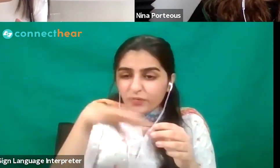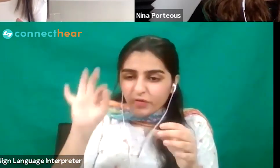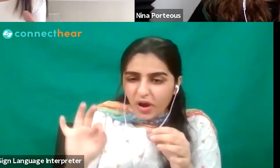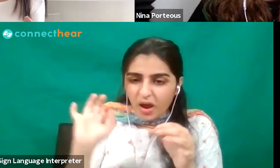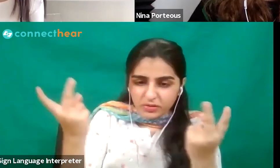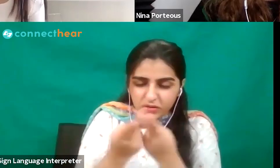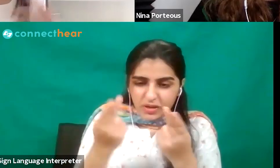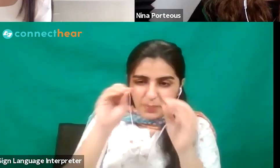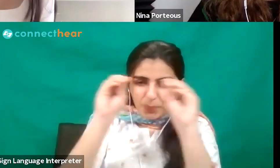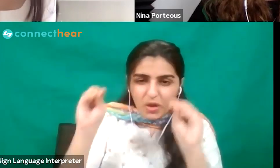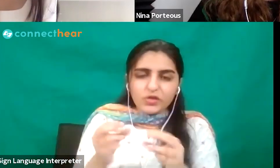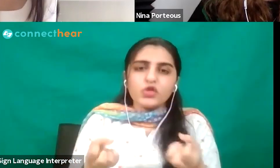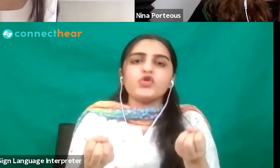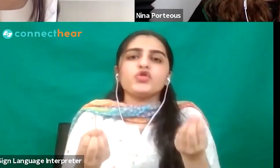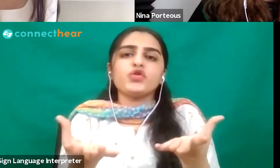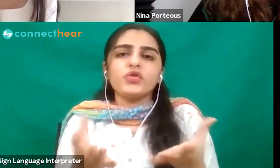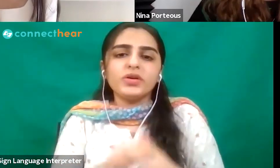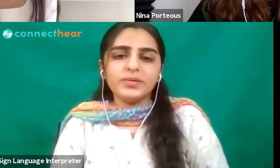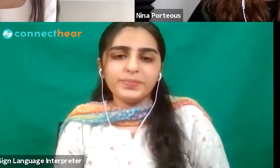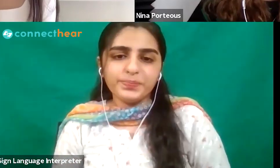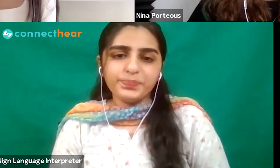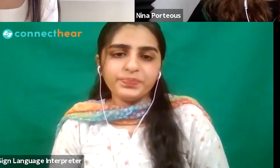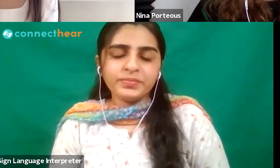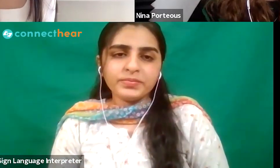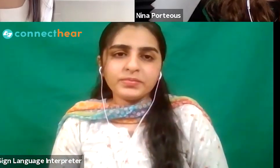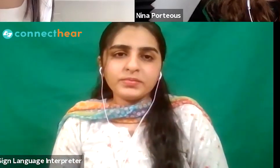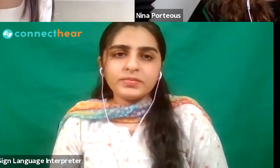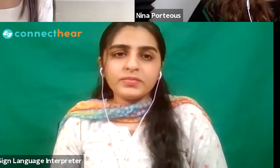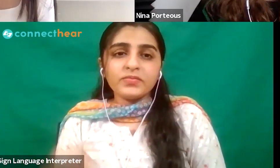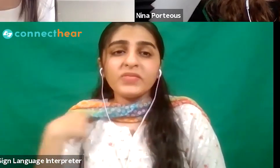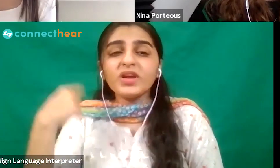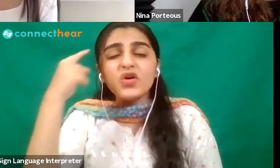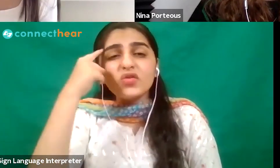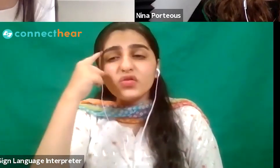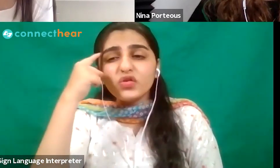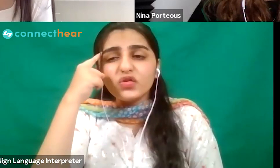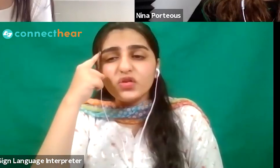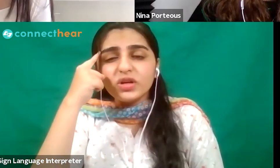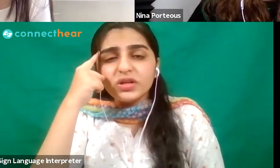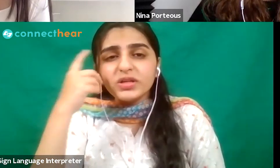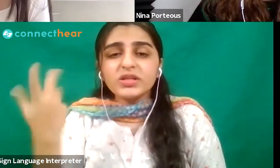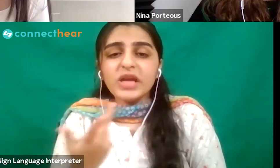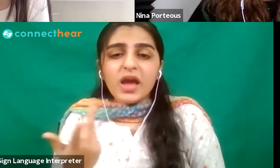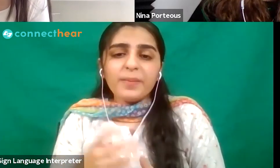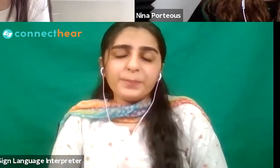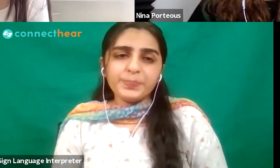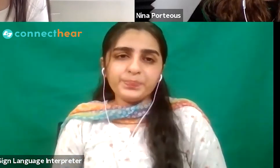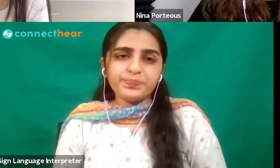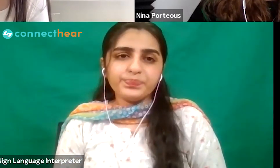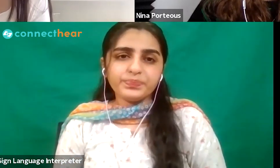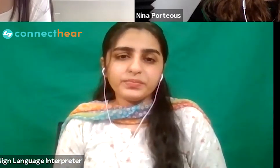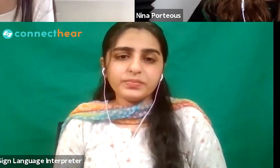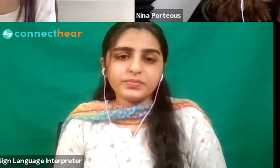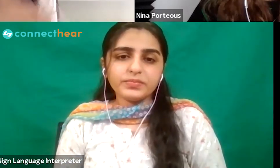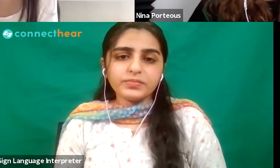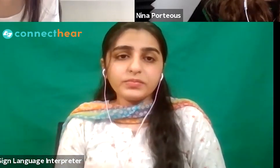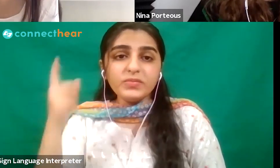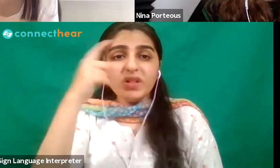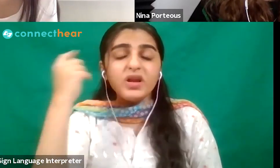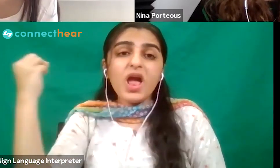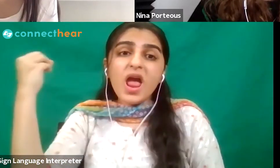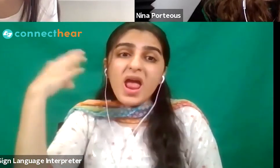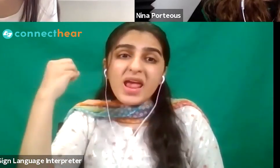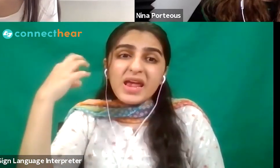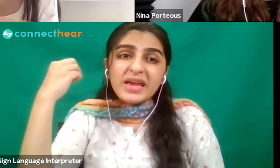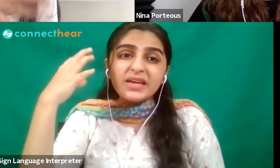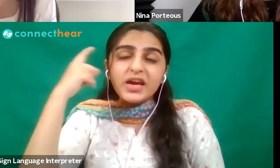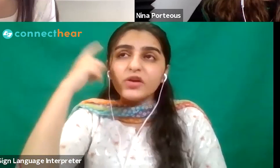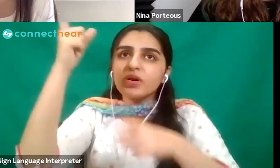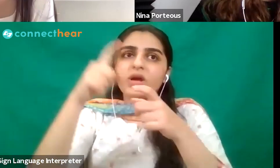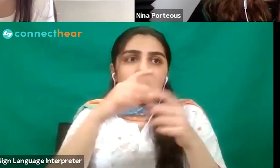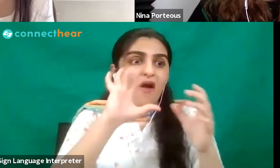I do feel like even though we don't hear so well, we can be very sensitive to sound as well which is kind of weird, just like what you mean it's loud you can't hear